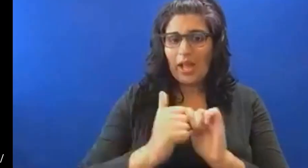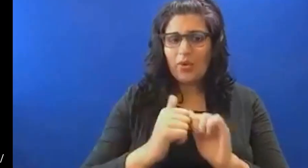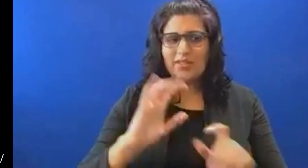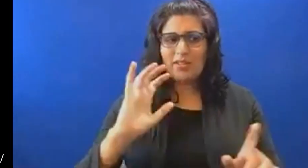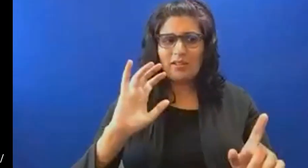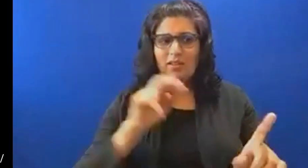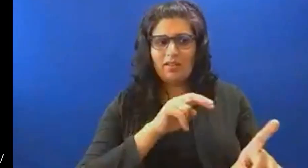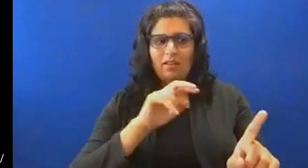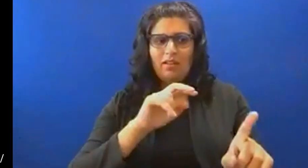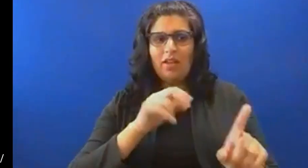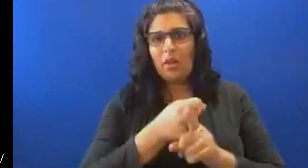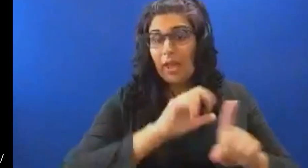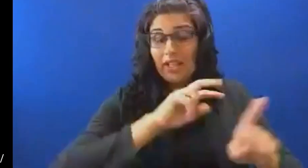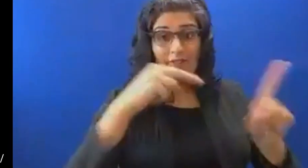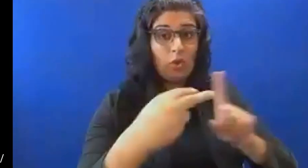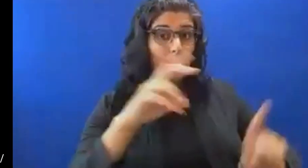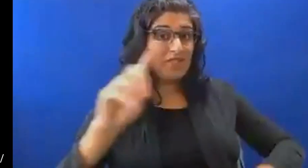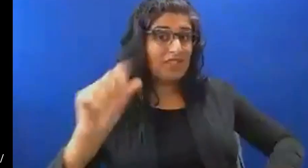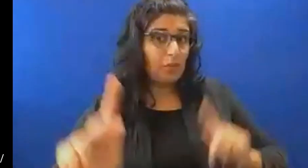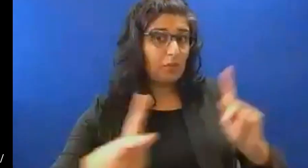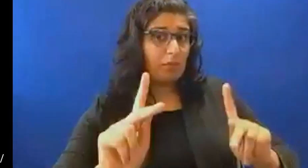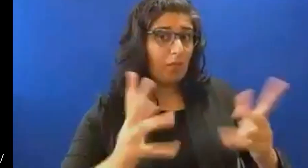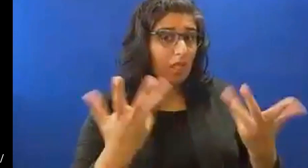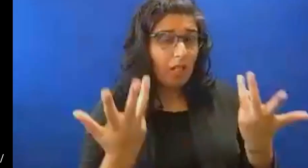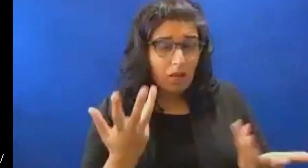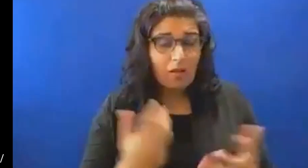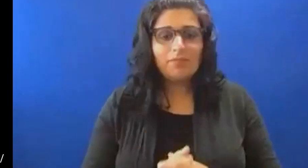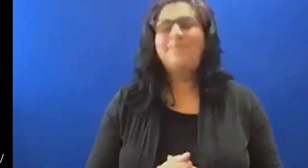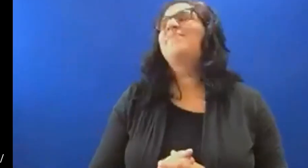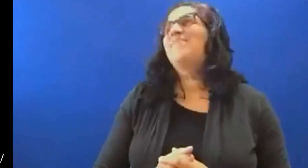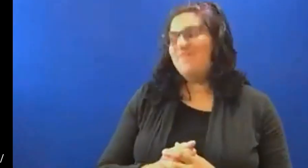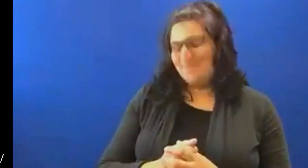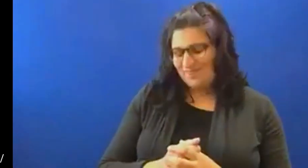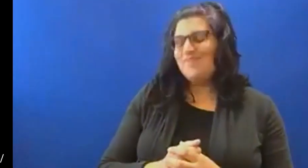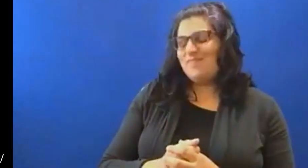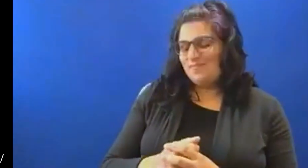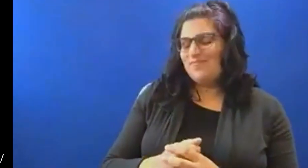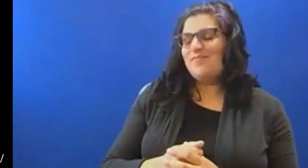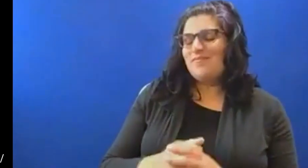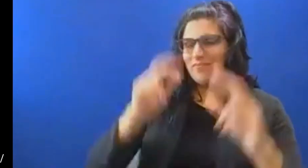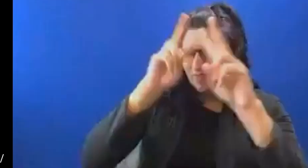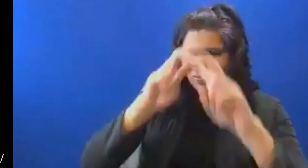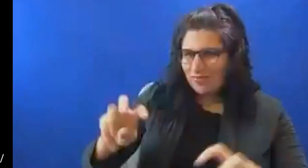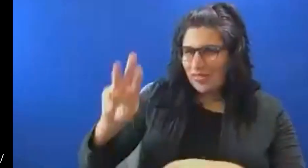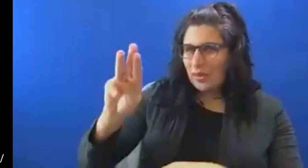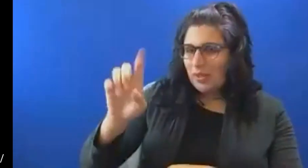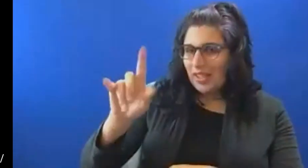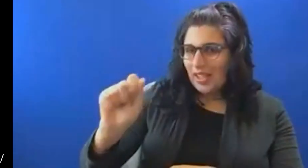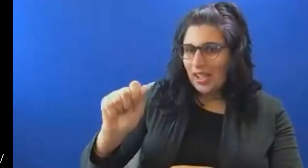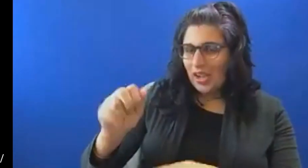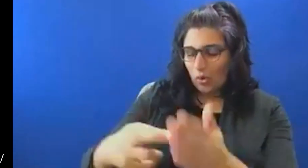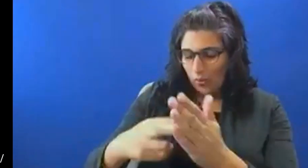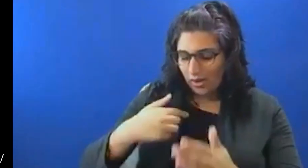I think looking at media requires us to ask ourselves two key questions.